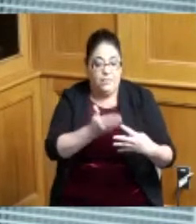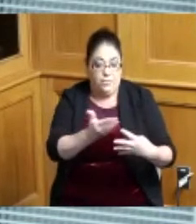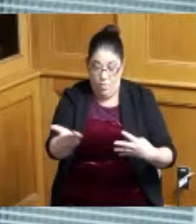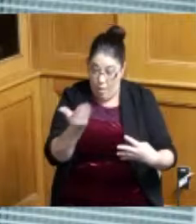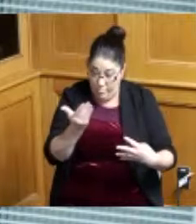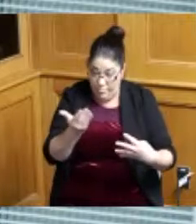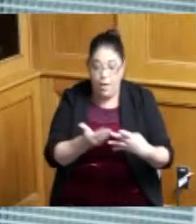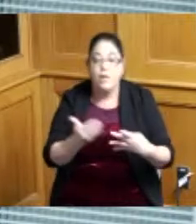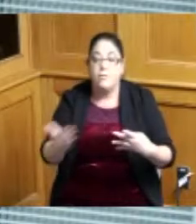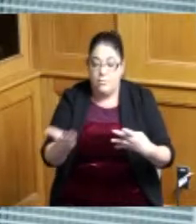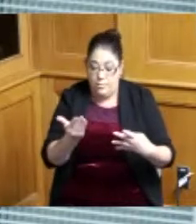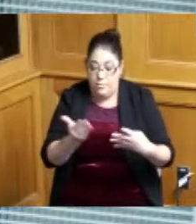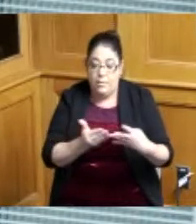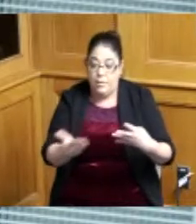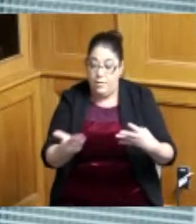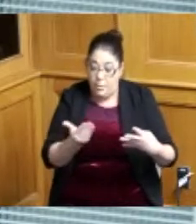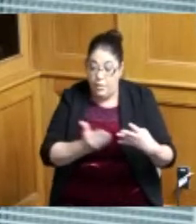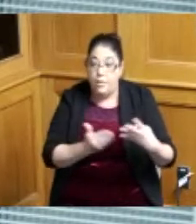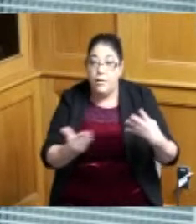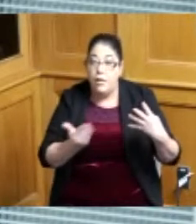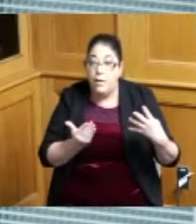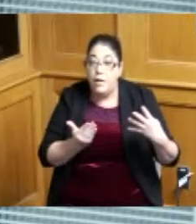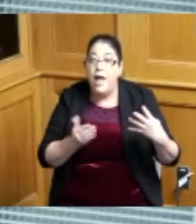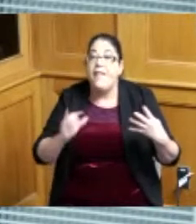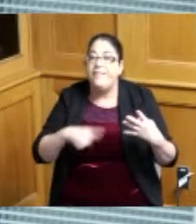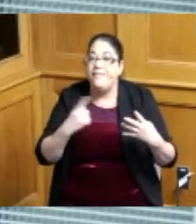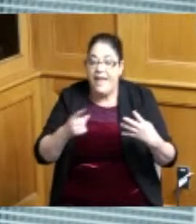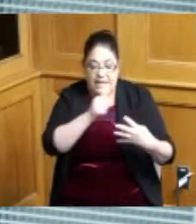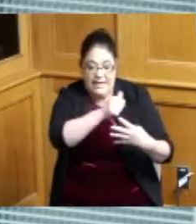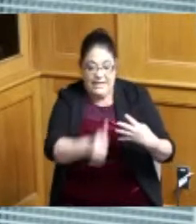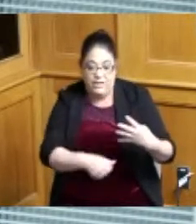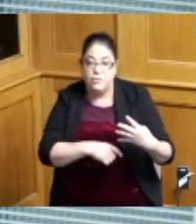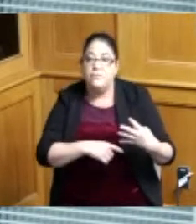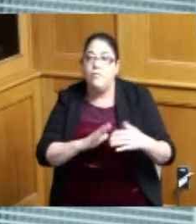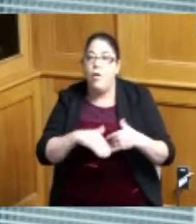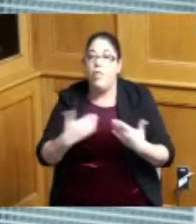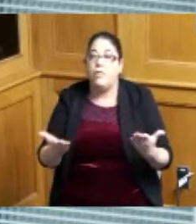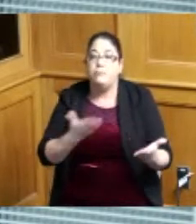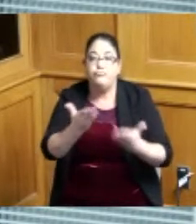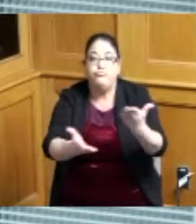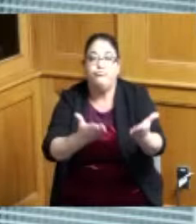decisions and just to make sure we have enough in front of you as possible for consideration we're